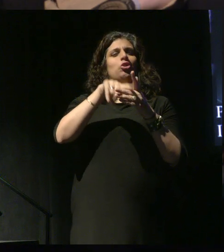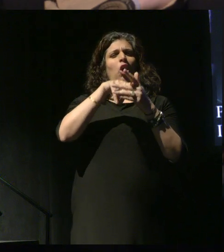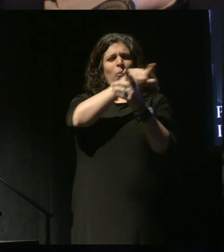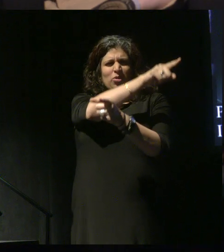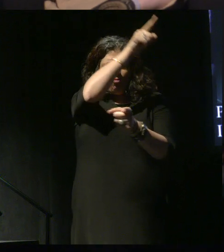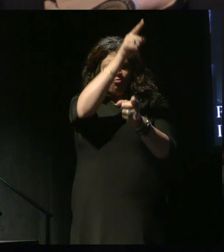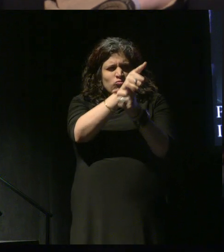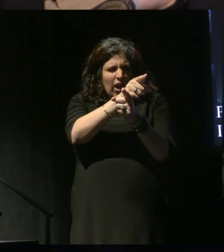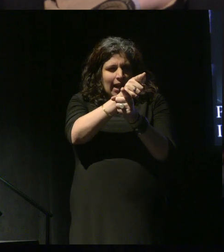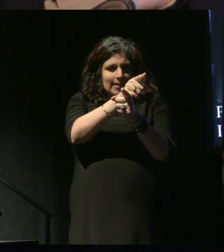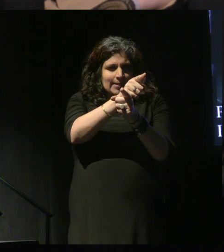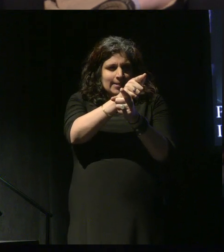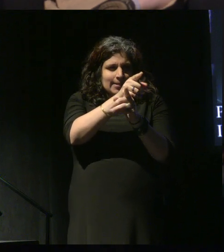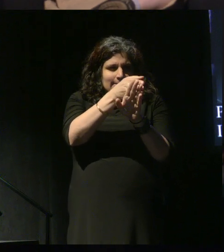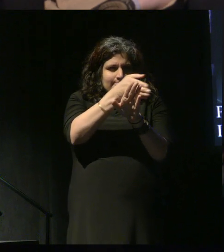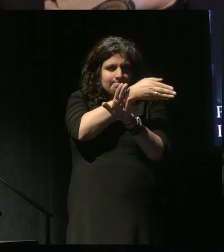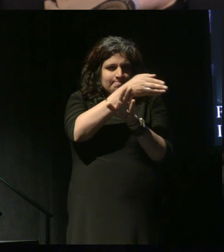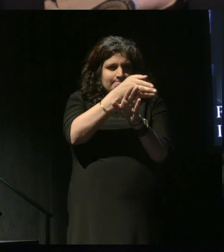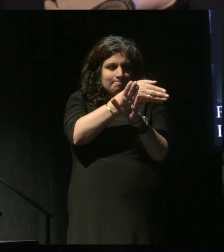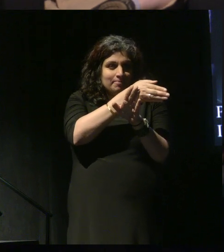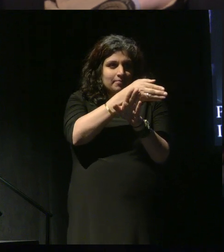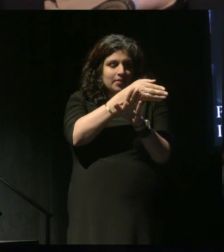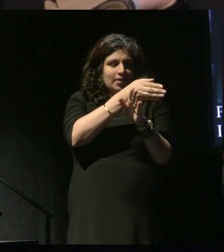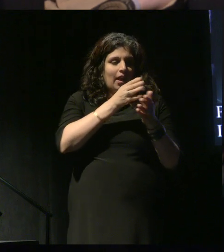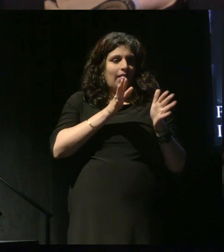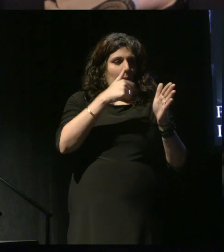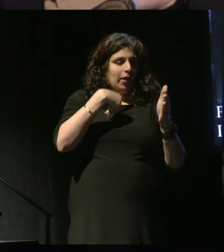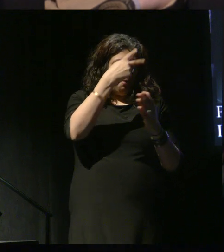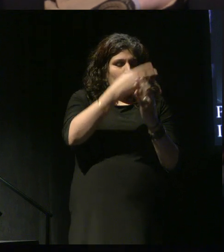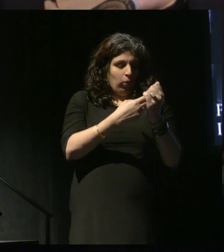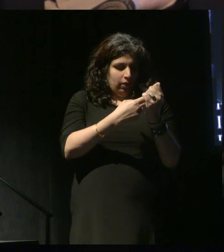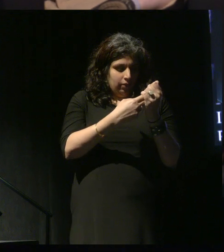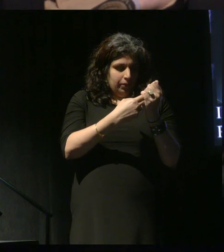With a prologue that allows me to both, you know,